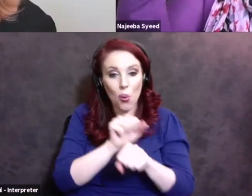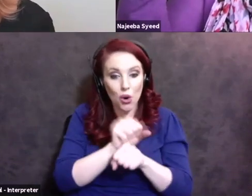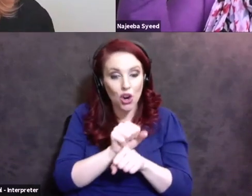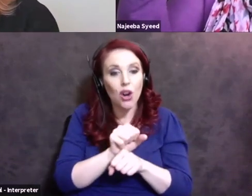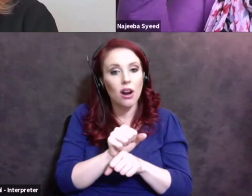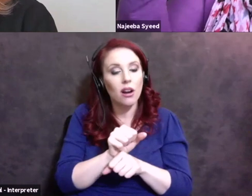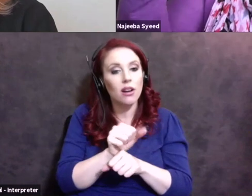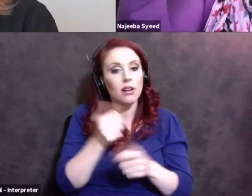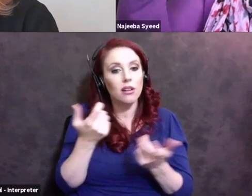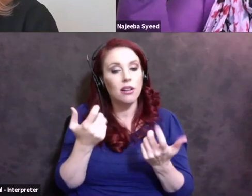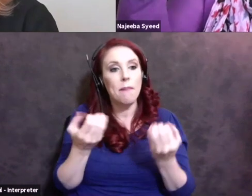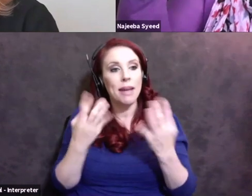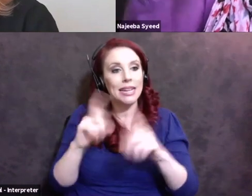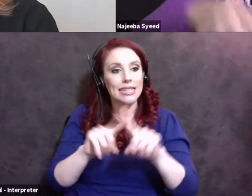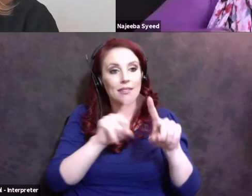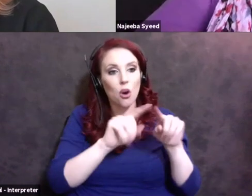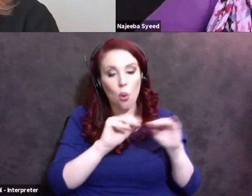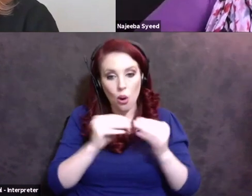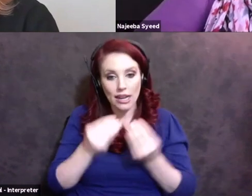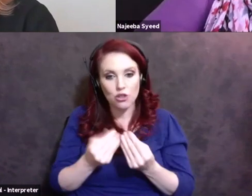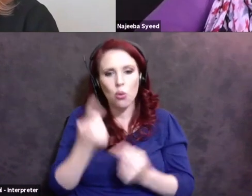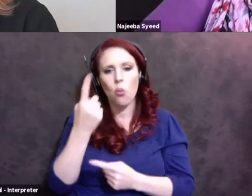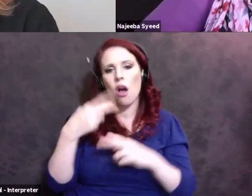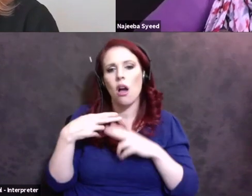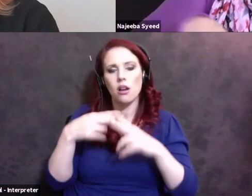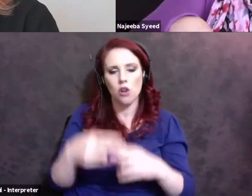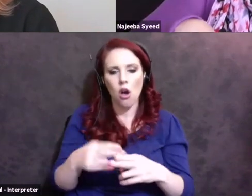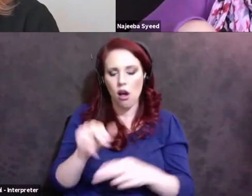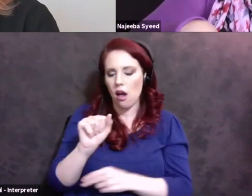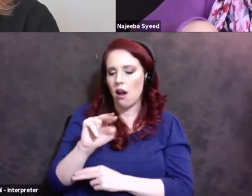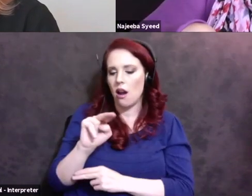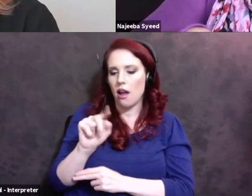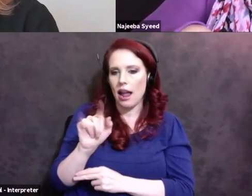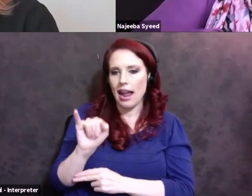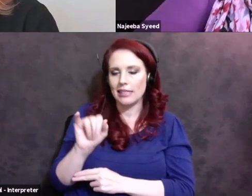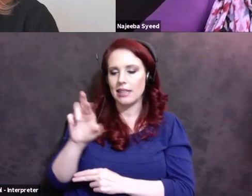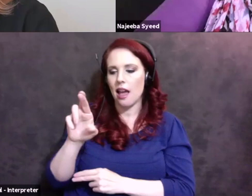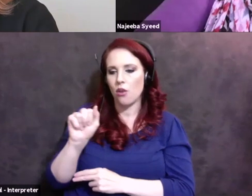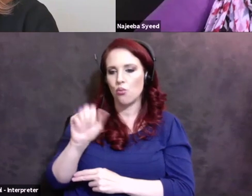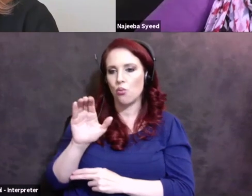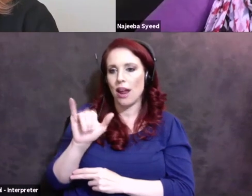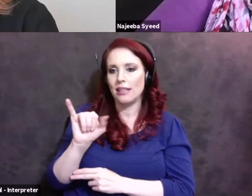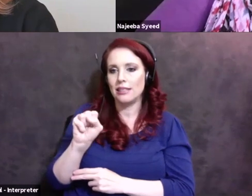organizations, there is another one called anti-racism collaborative, the anti-Muslim